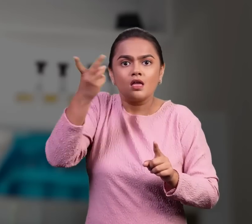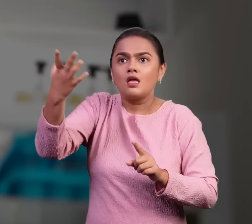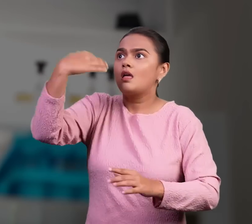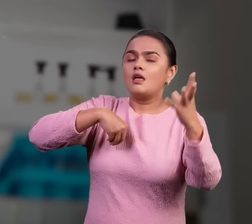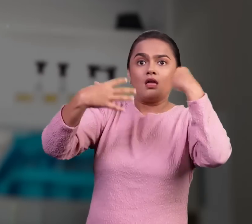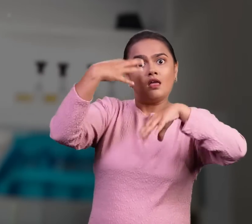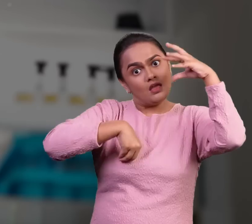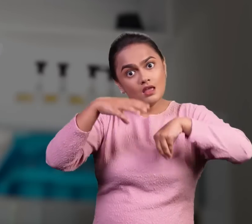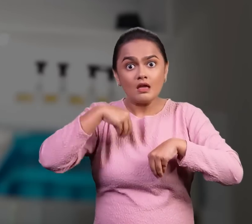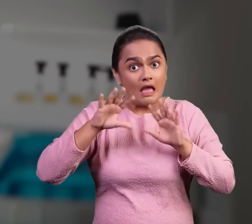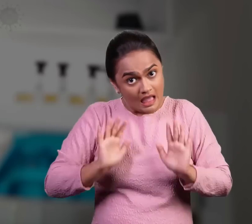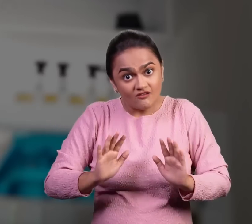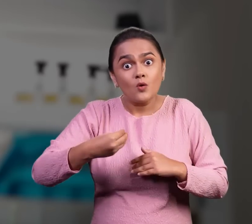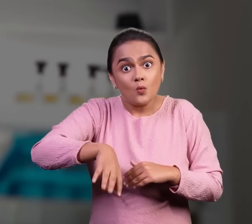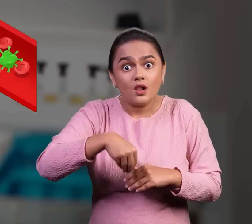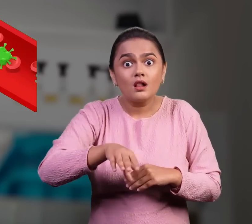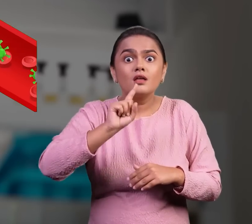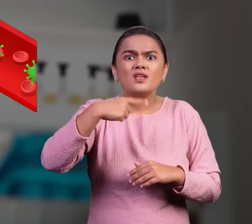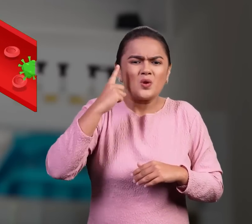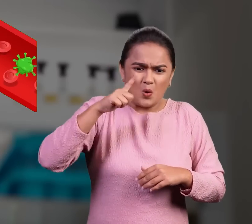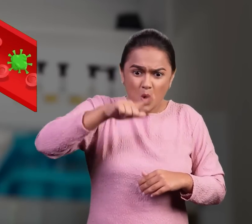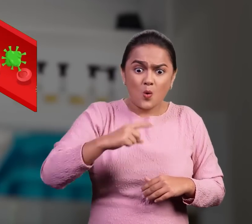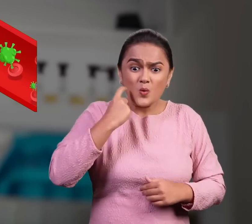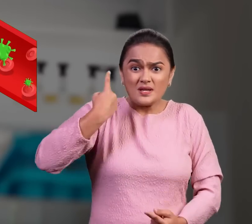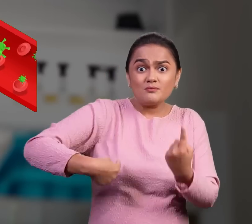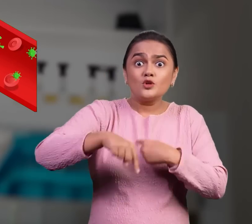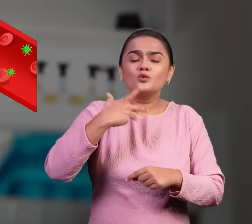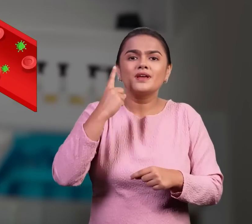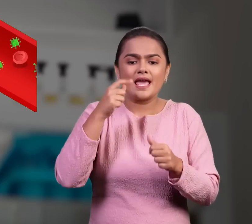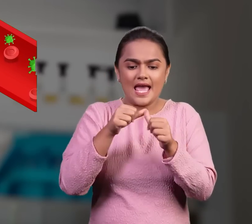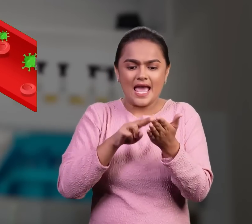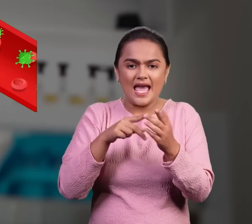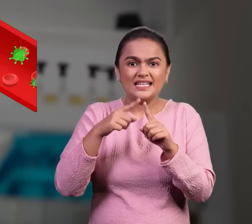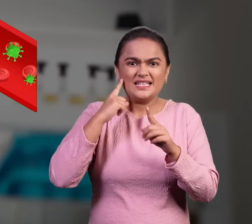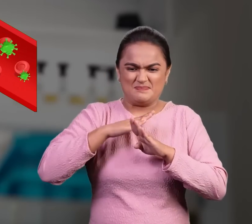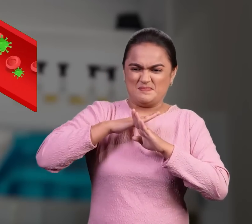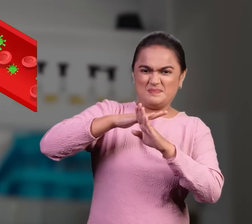Your body cannot develop antibodies due to a weakened immunity.